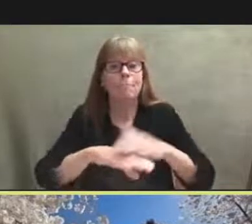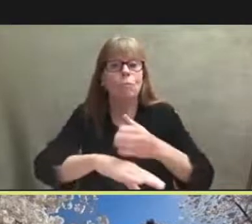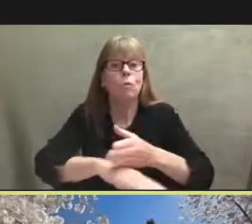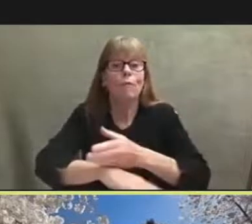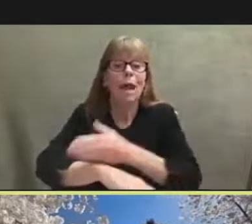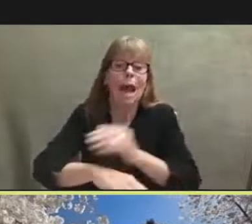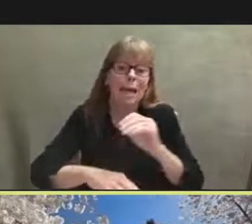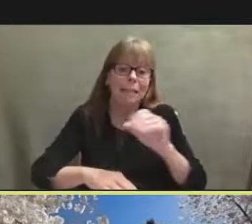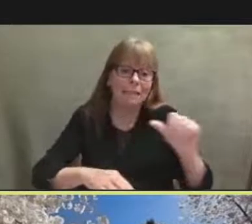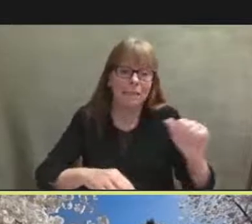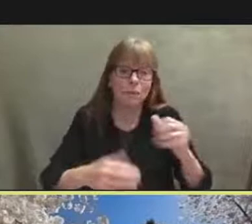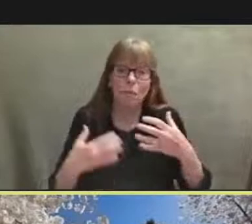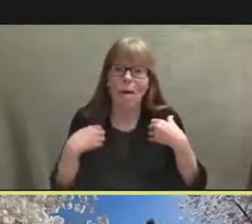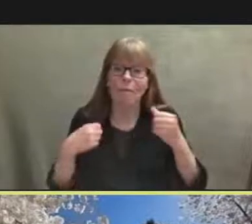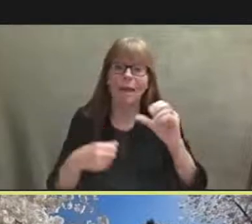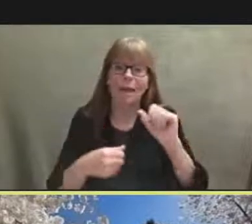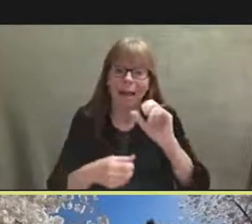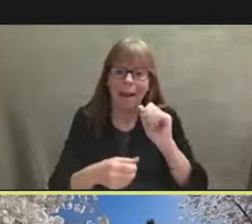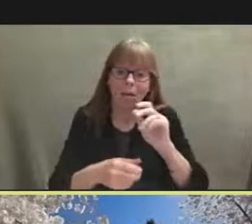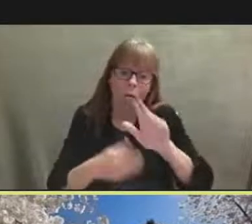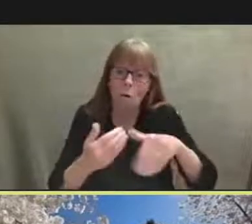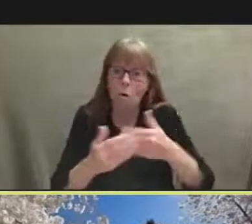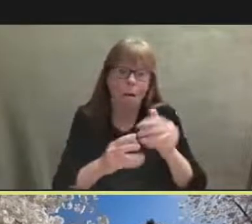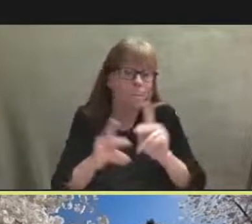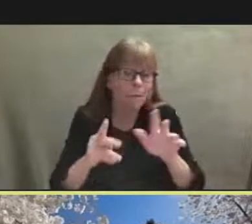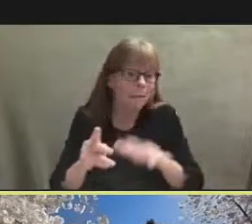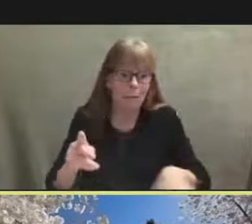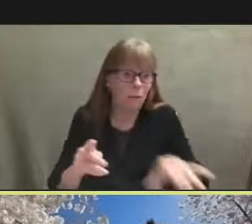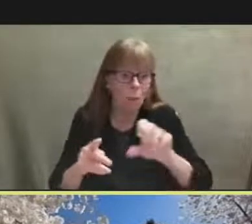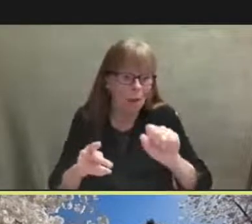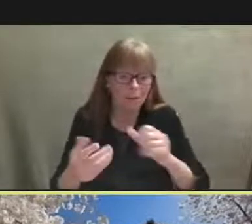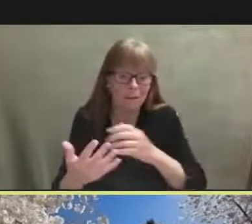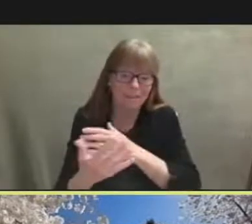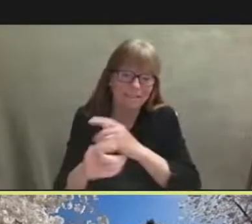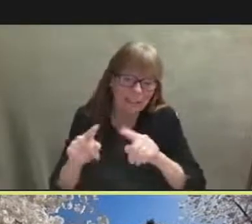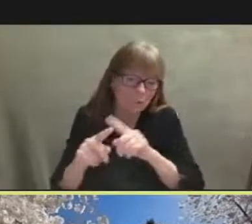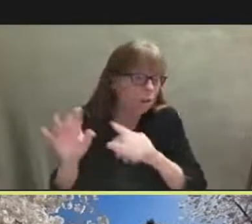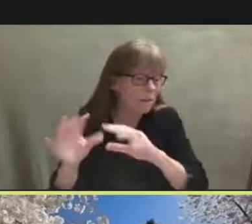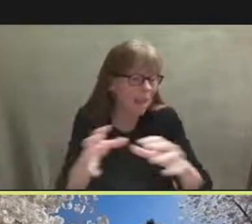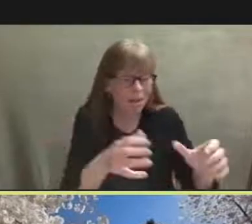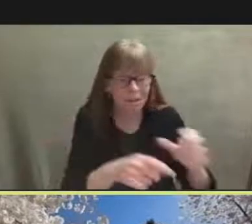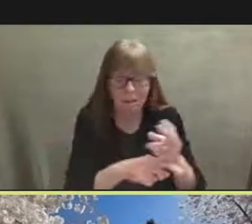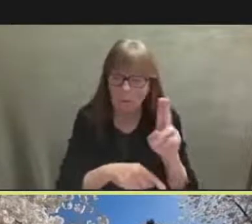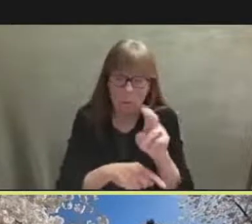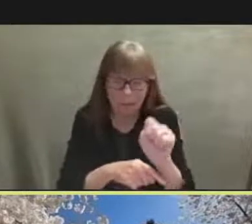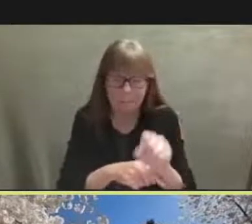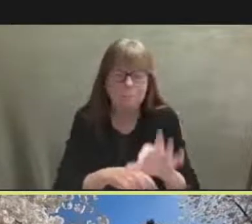across all categories of disabilities throughout the country. In February of 2018, Andres received